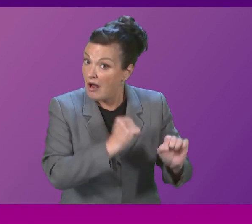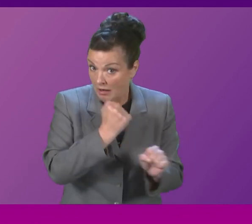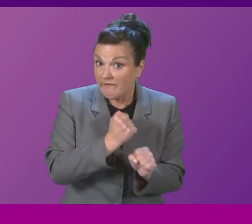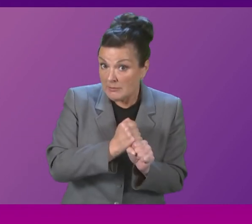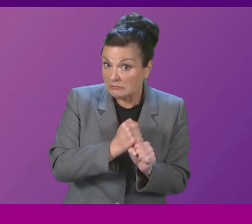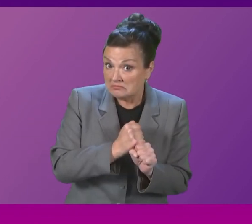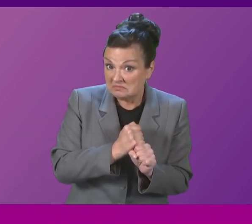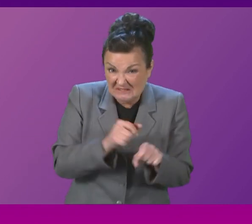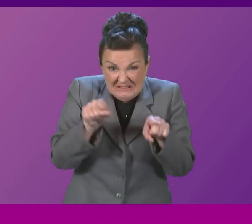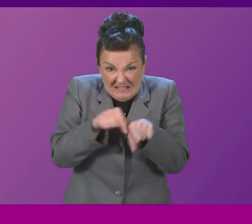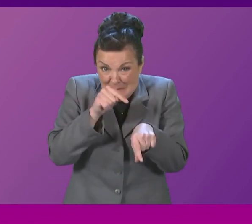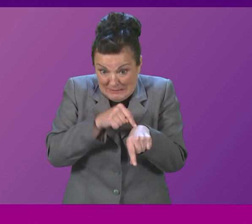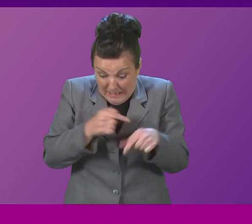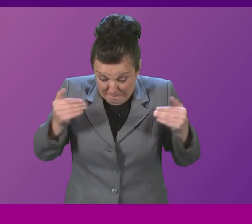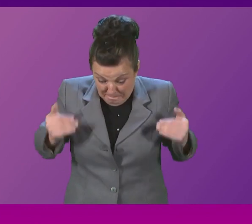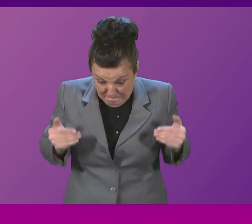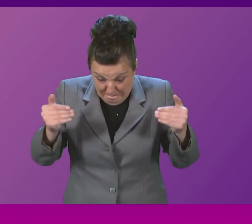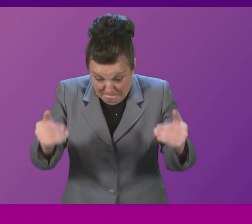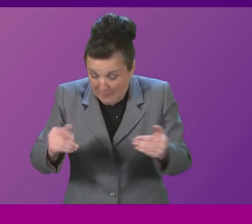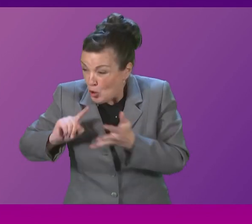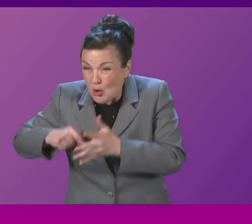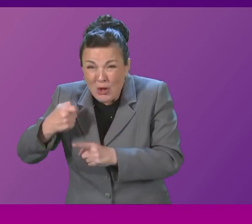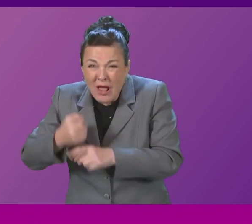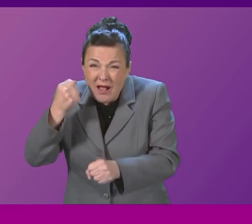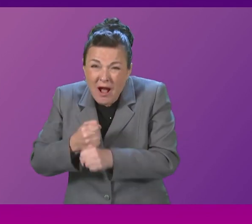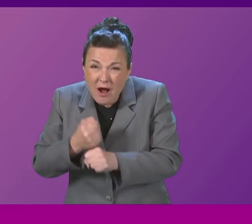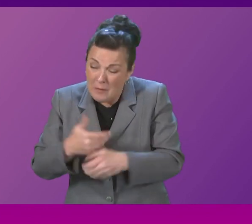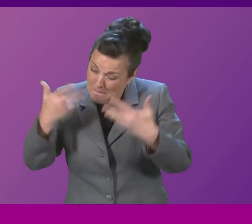same time in which the UK Government has delivered seven warships.